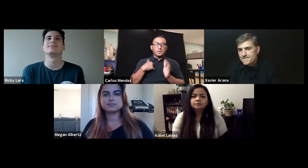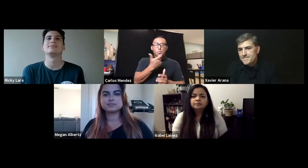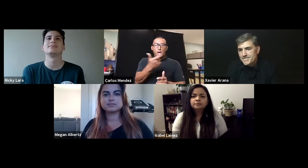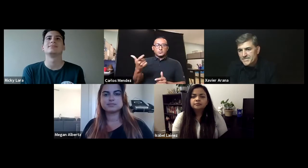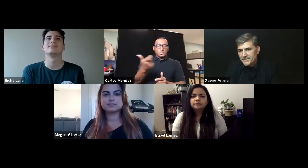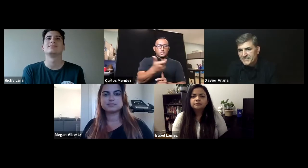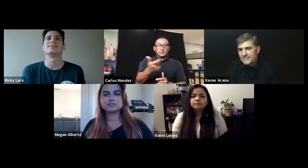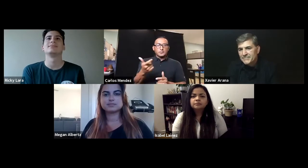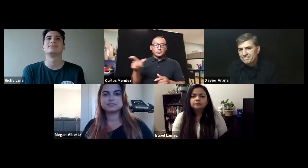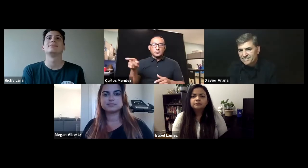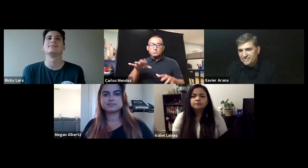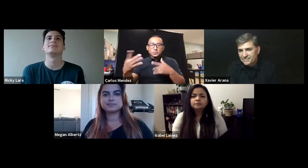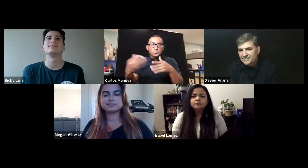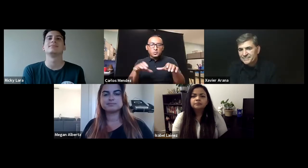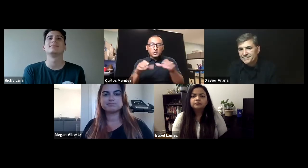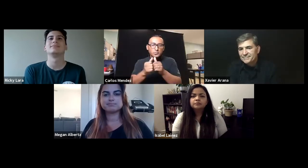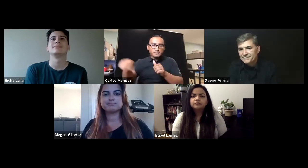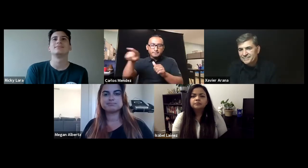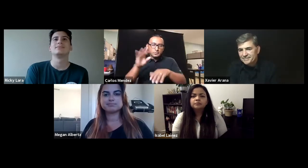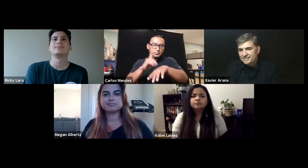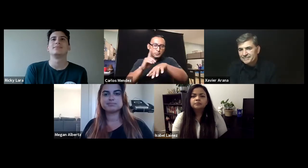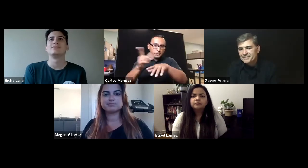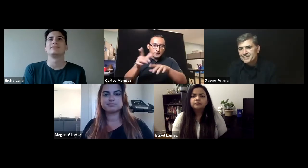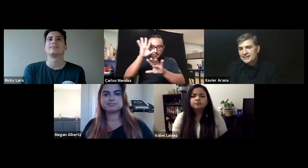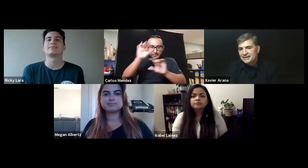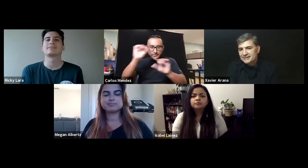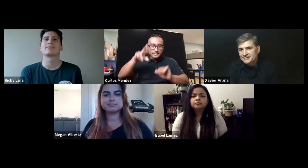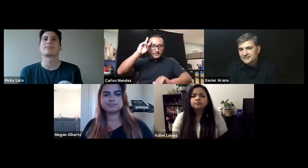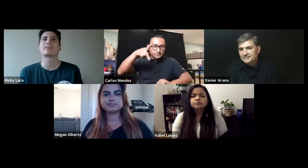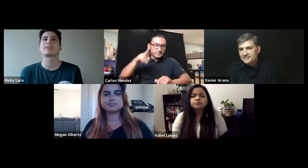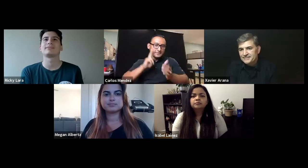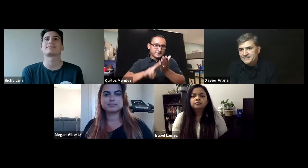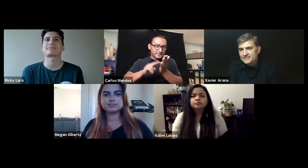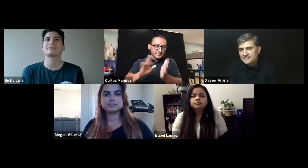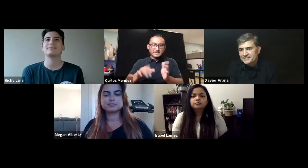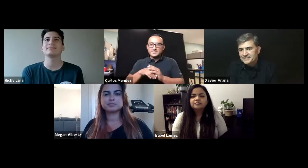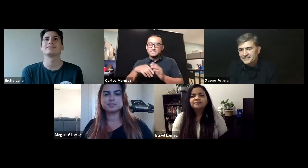I didn't have any... much confidence in myself. I didn't have a lot of skills.